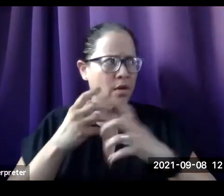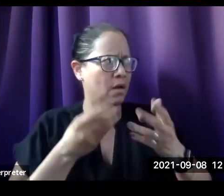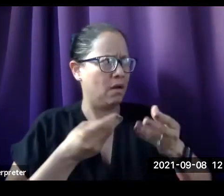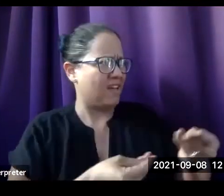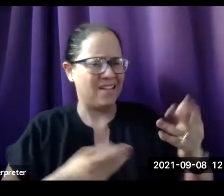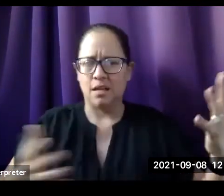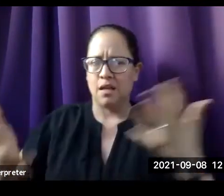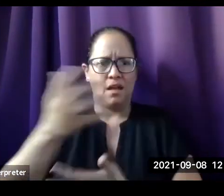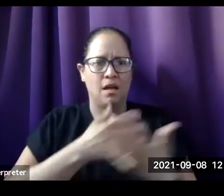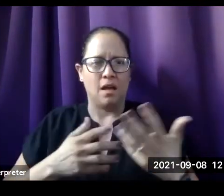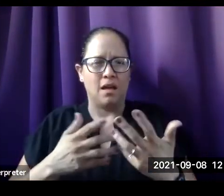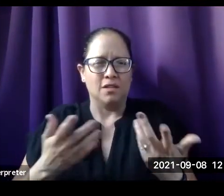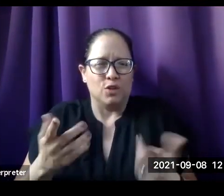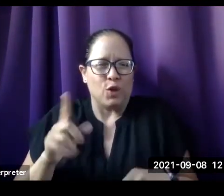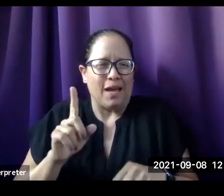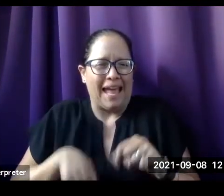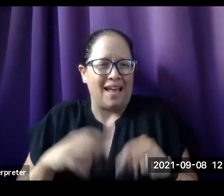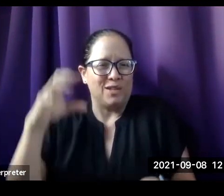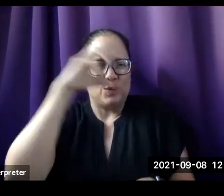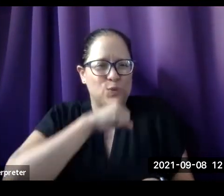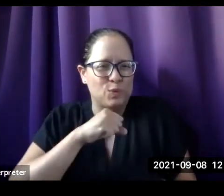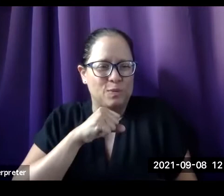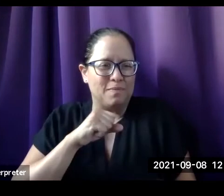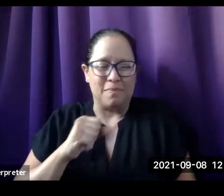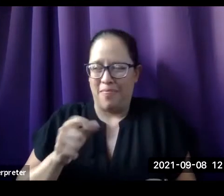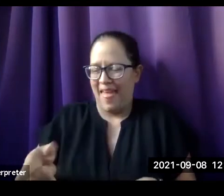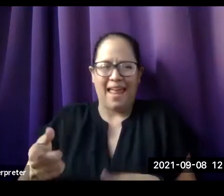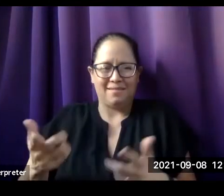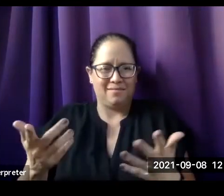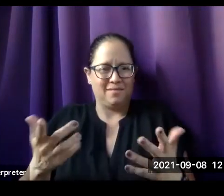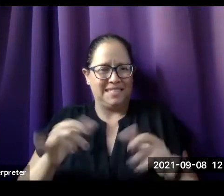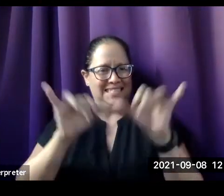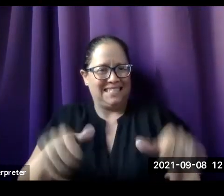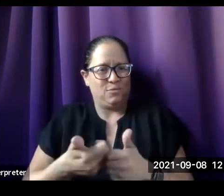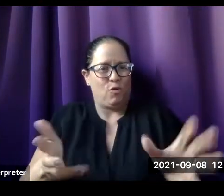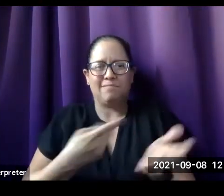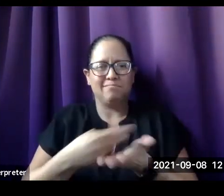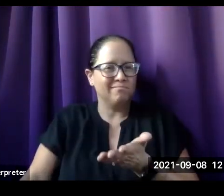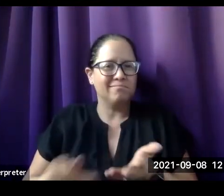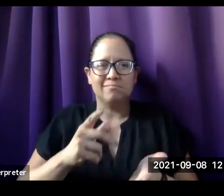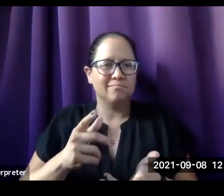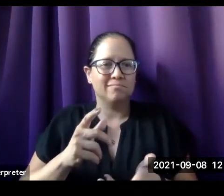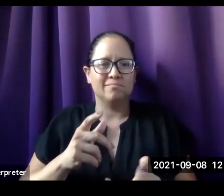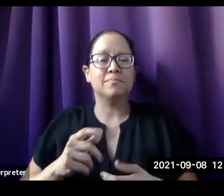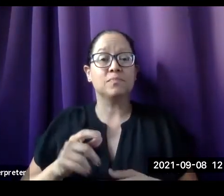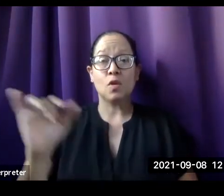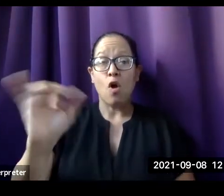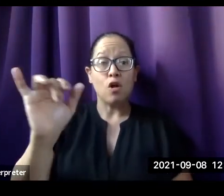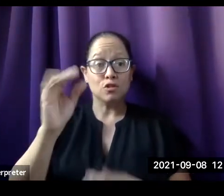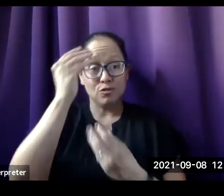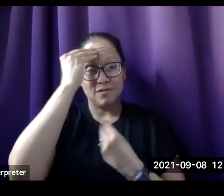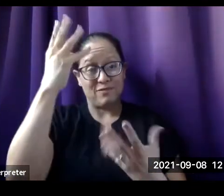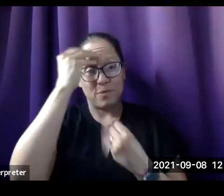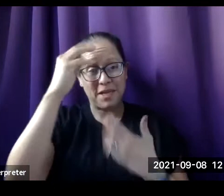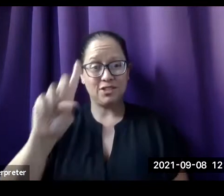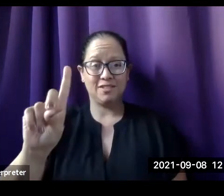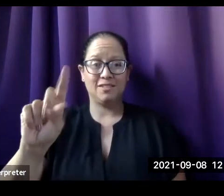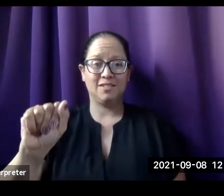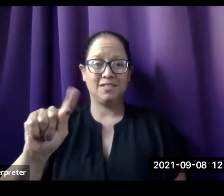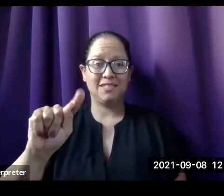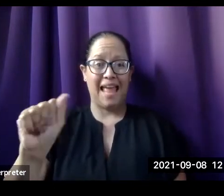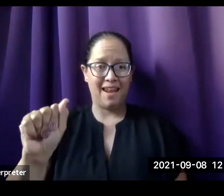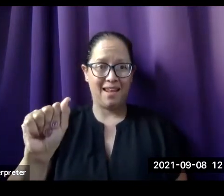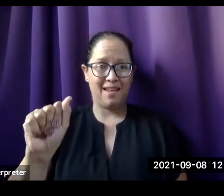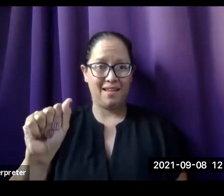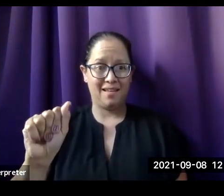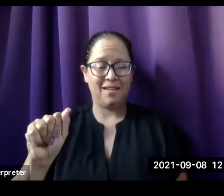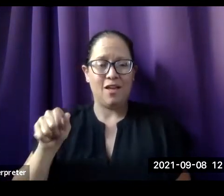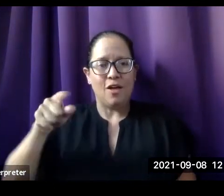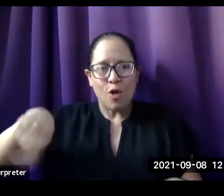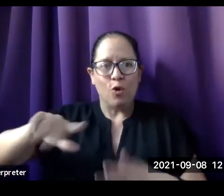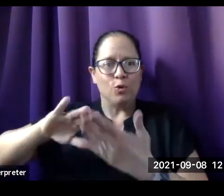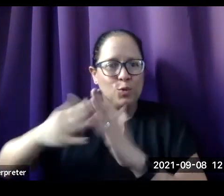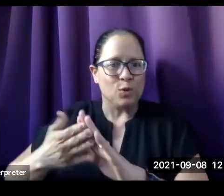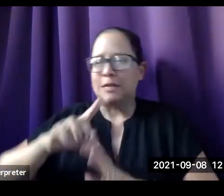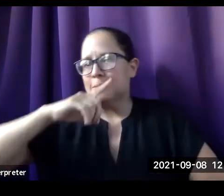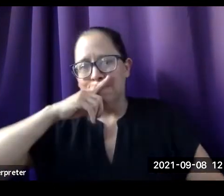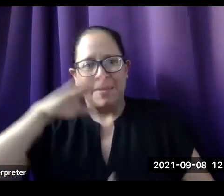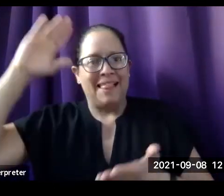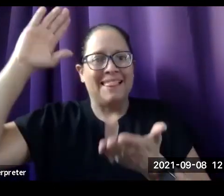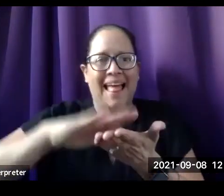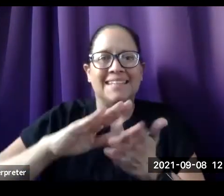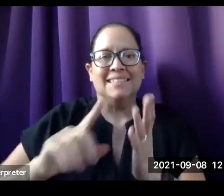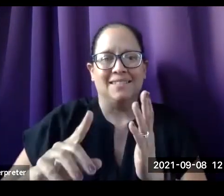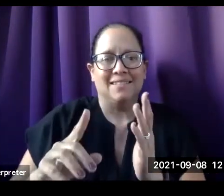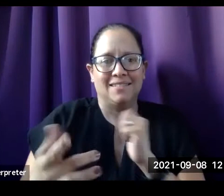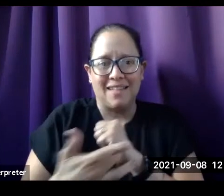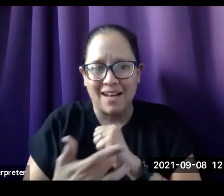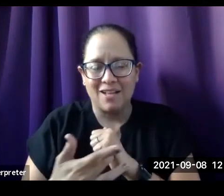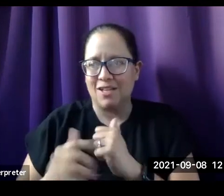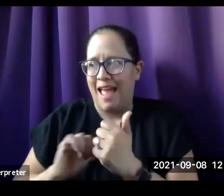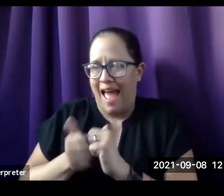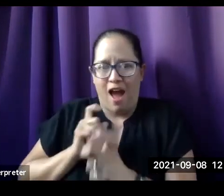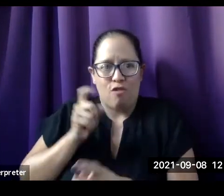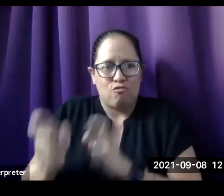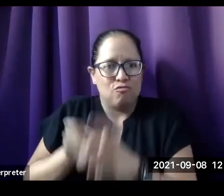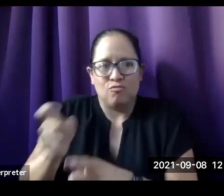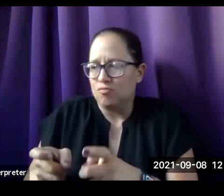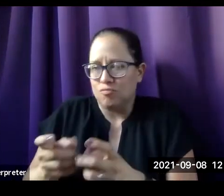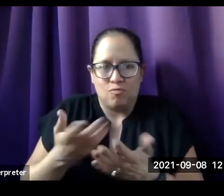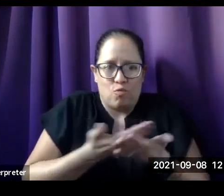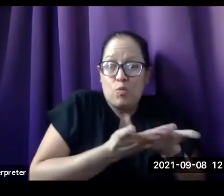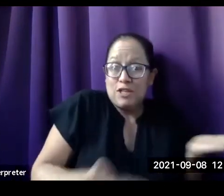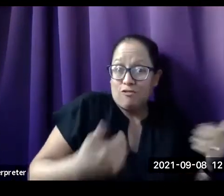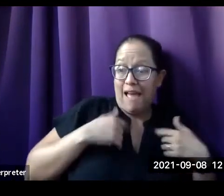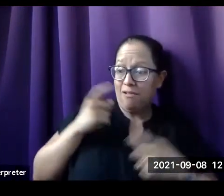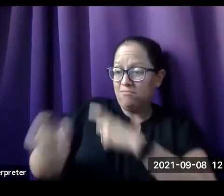And then a second pain point to point out is that, in many ways, the data that could be aggregated across all these locations to give us a much better picture of where we need to allocate resources is lost to us, because there's no way for these individual